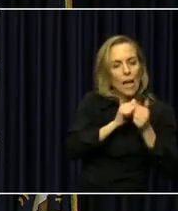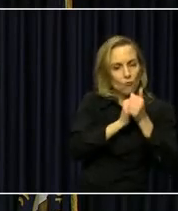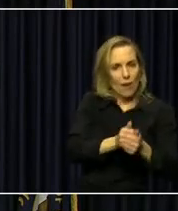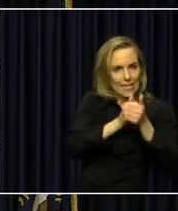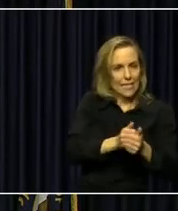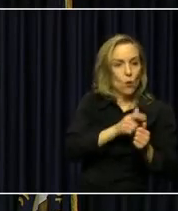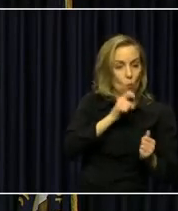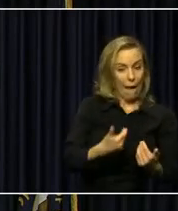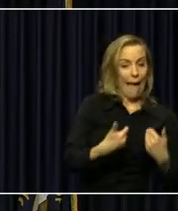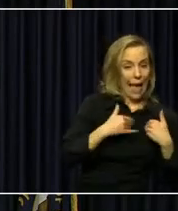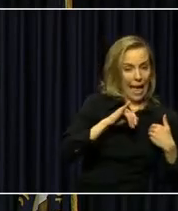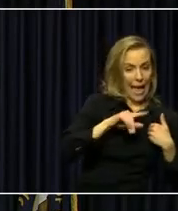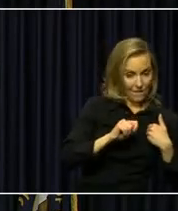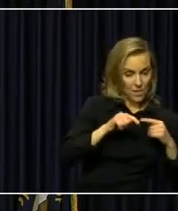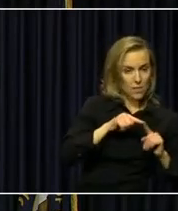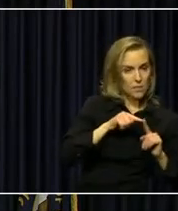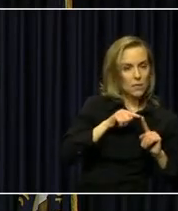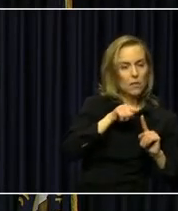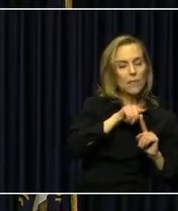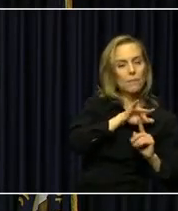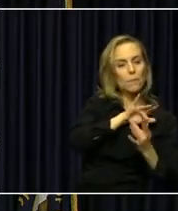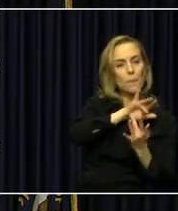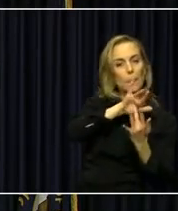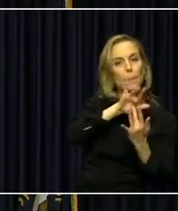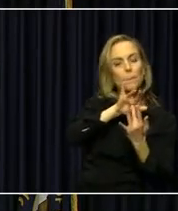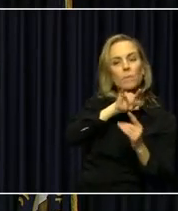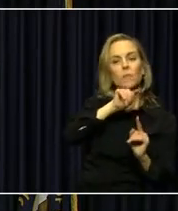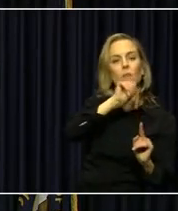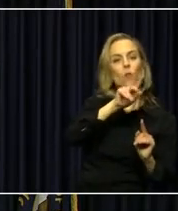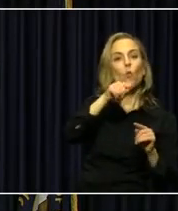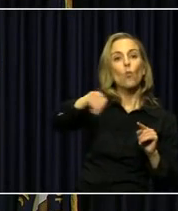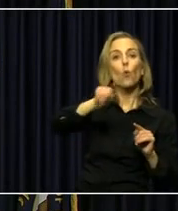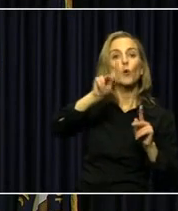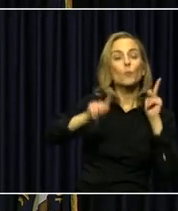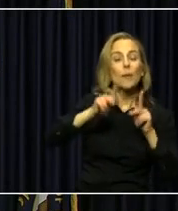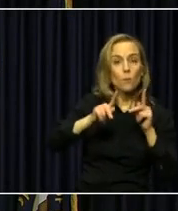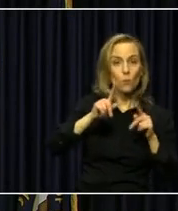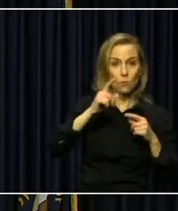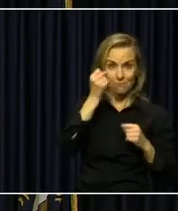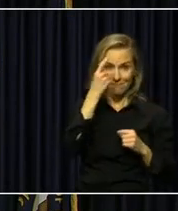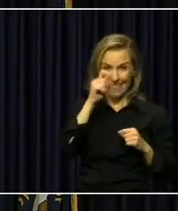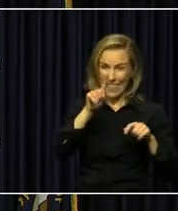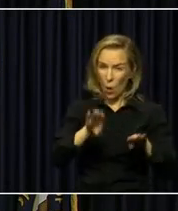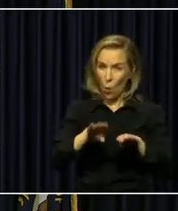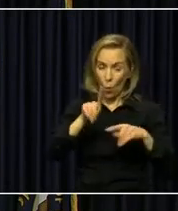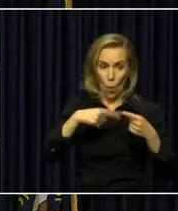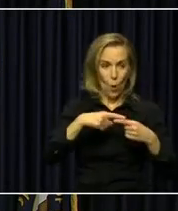TELEWORK THAT WE ARE NOW SEEING. ALL RIGHT. SO FINALLY GOT THIS DONE WITHIN